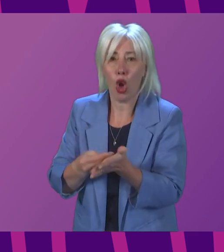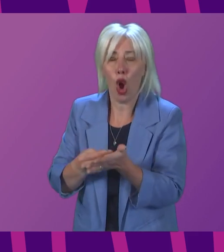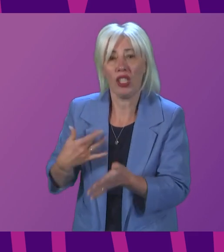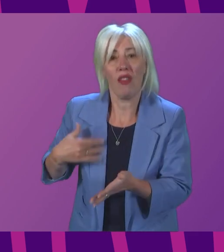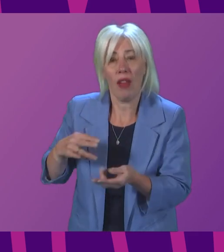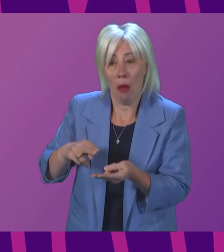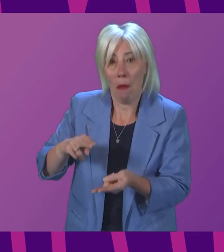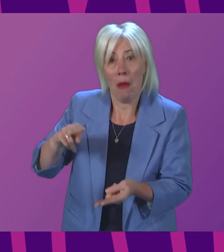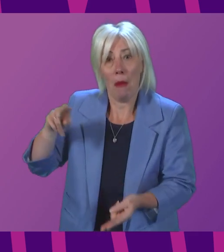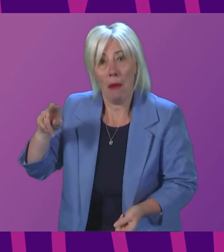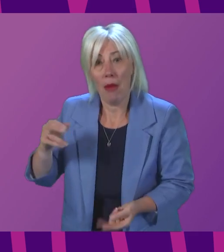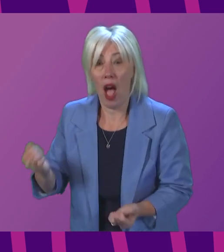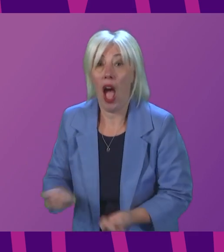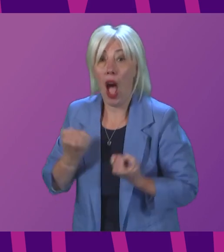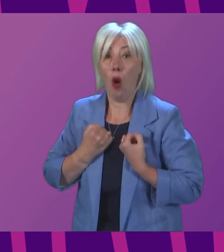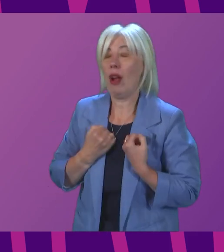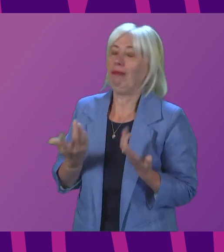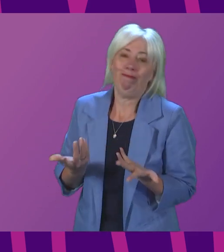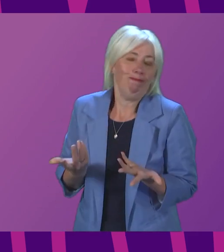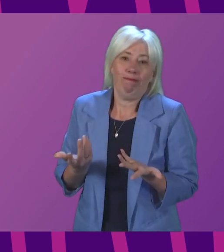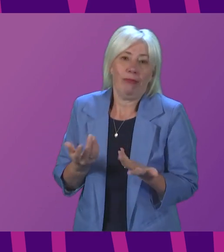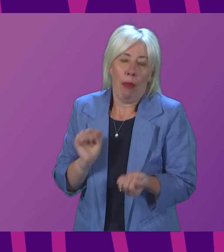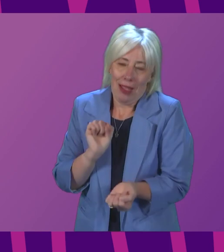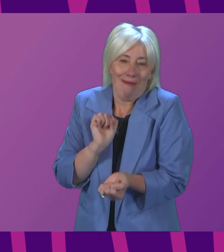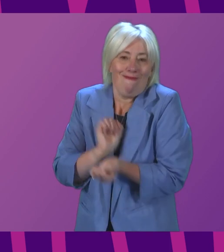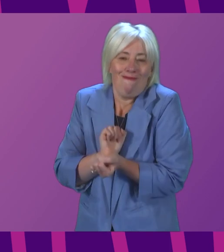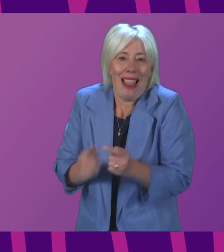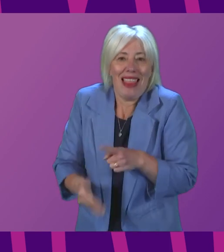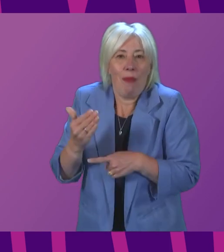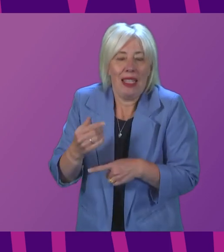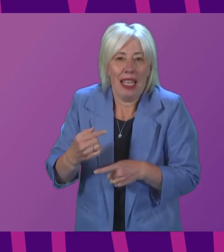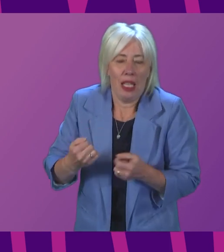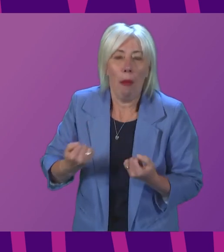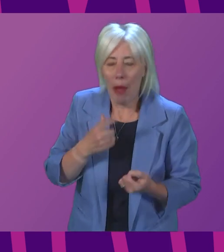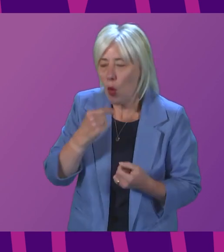For our part, although our powers and resources are very limited, we will continue to do everything